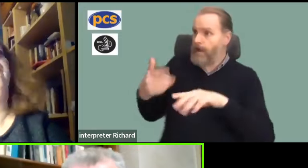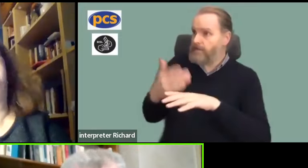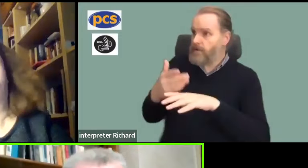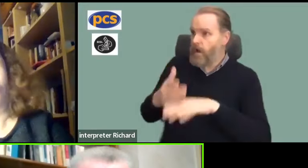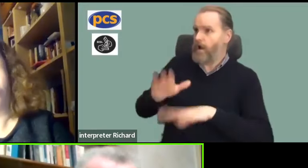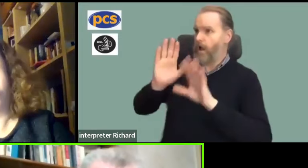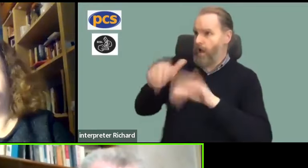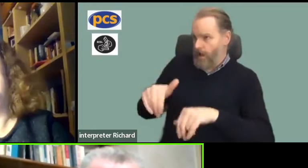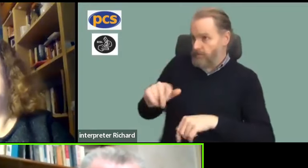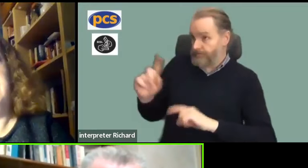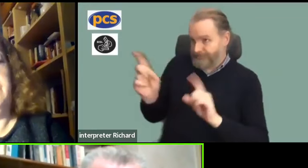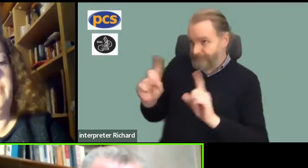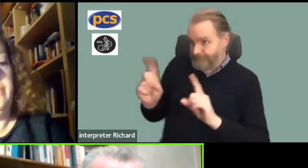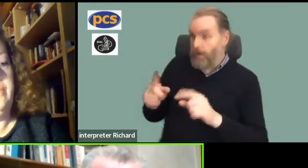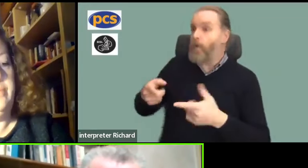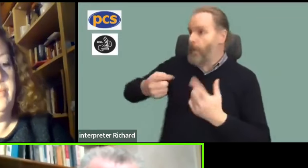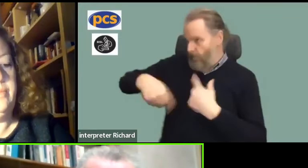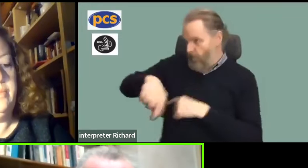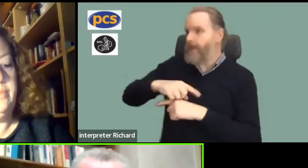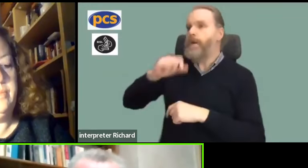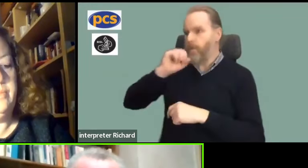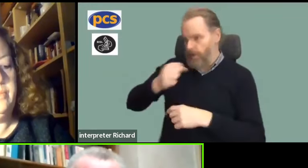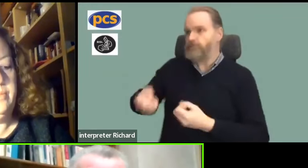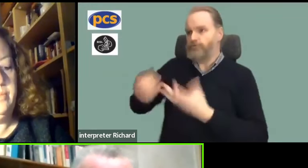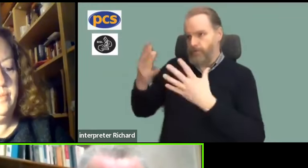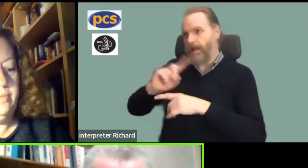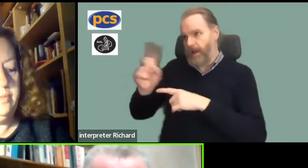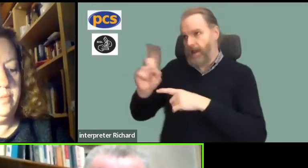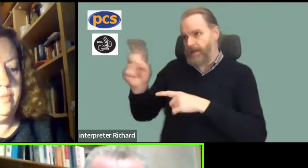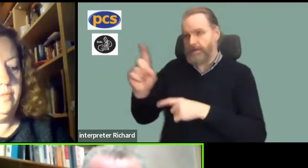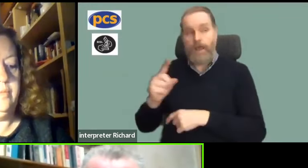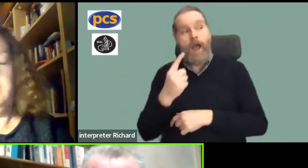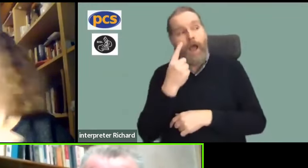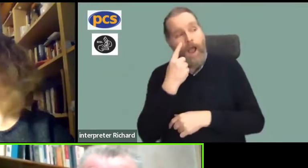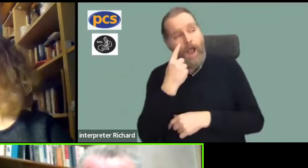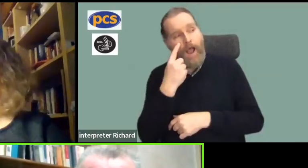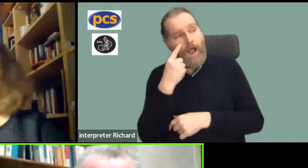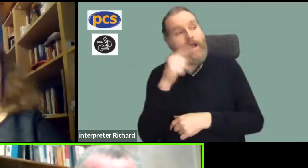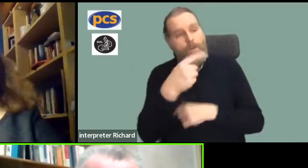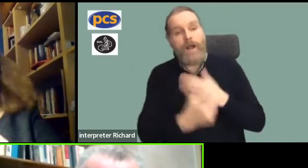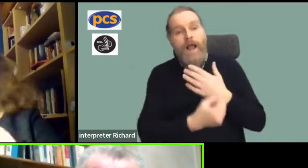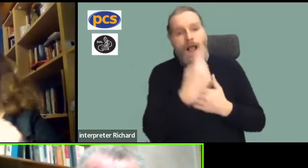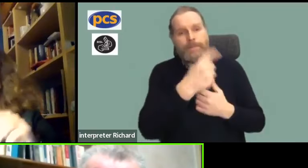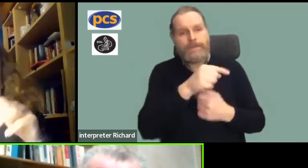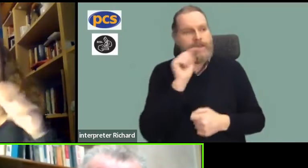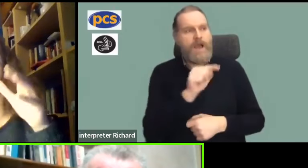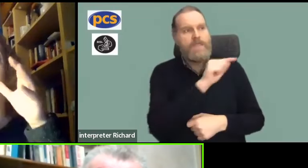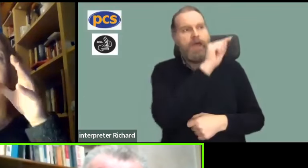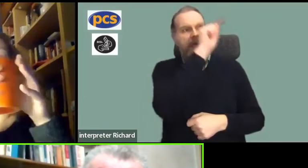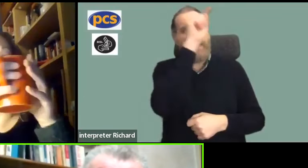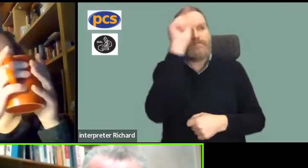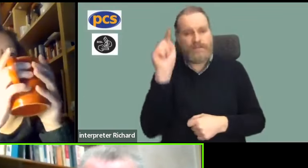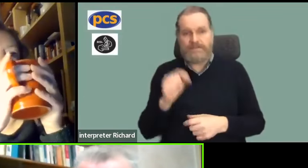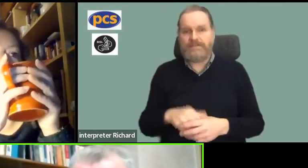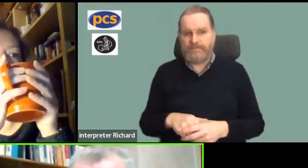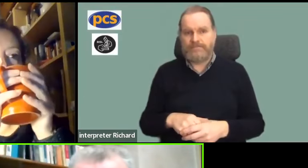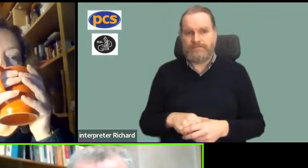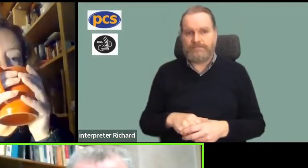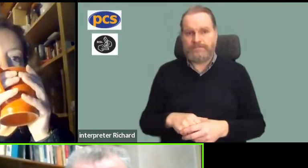own work. laces laces to tell people laces to tell people when is their turn to come out on strike That you will have witnessed firsthand firsthand what your colleagues